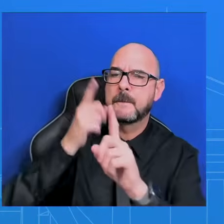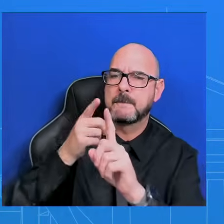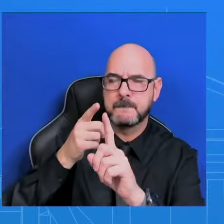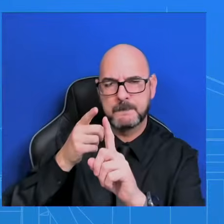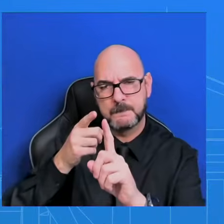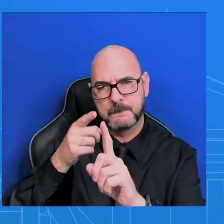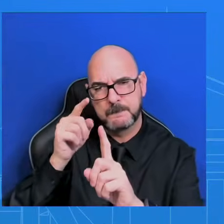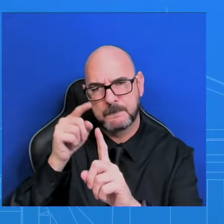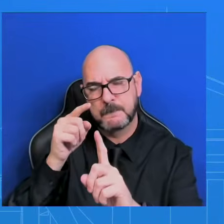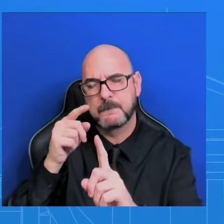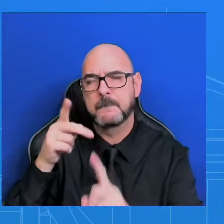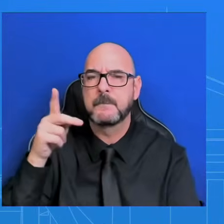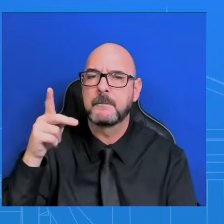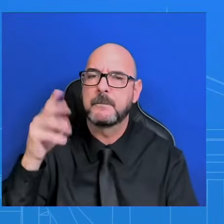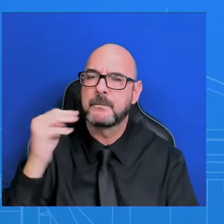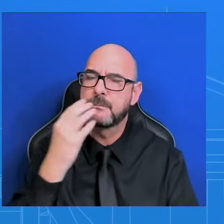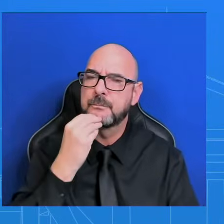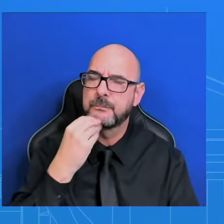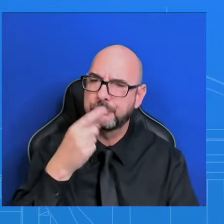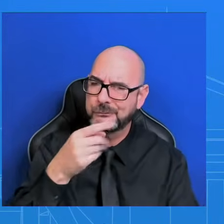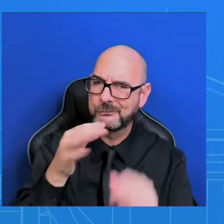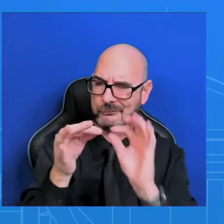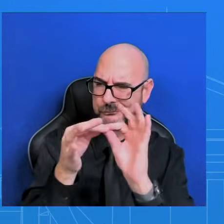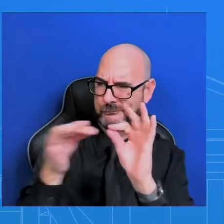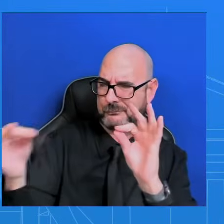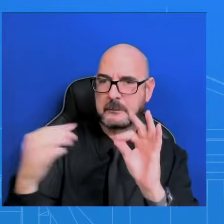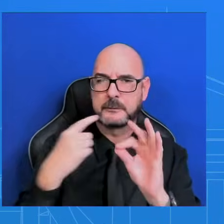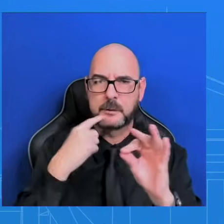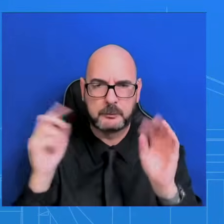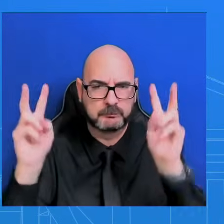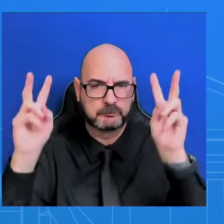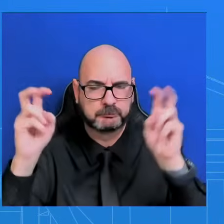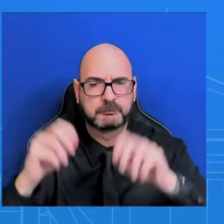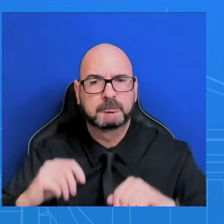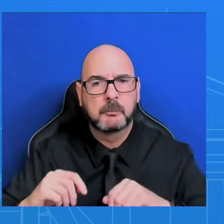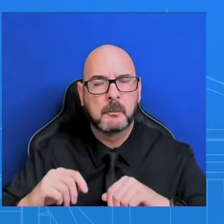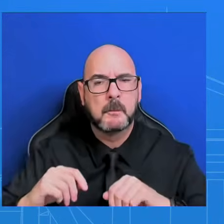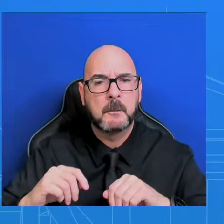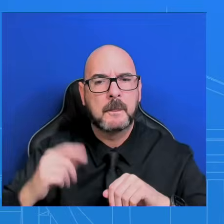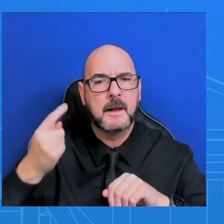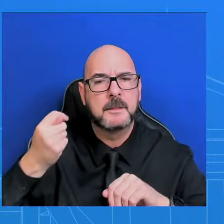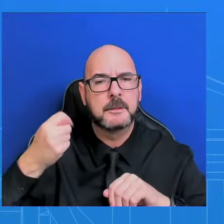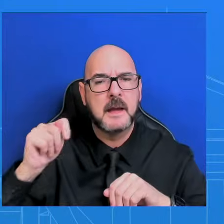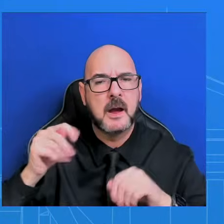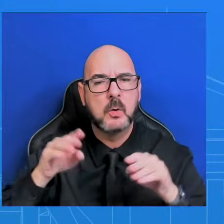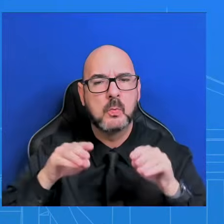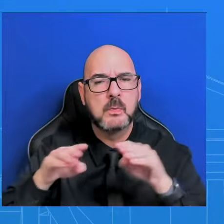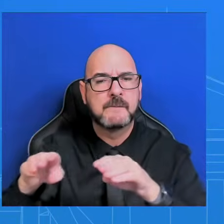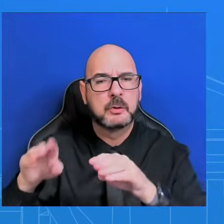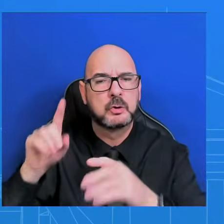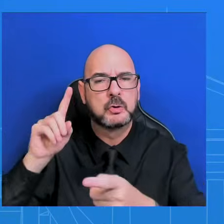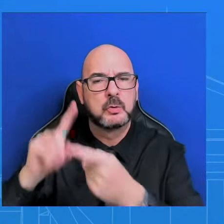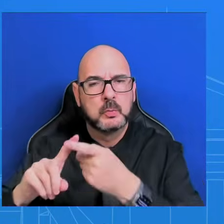I know the White House has previously said that phrase is divisive, so -- Mr. Kirby: I'm not aware that that specific phrase was discussed.